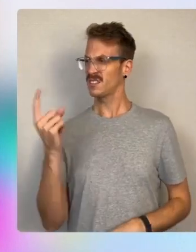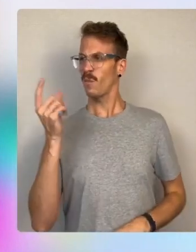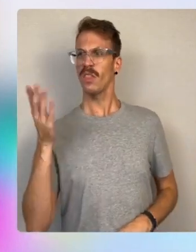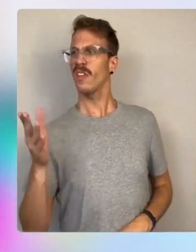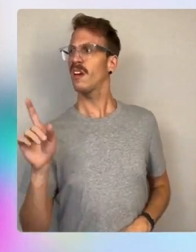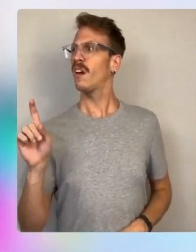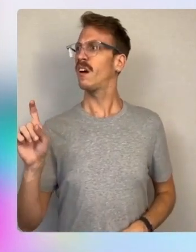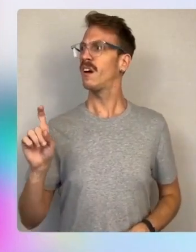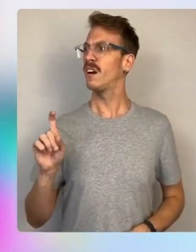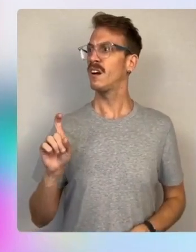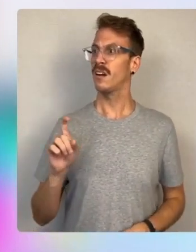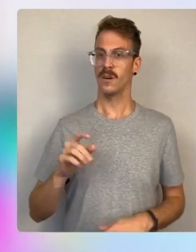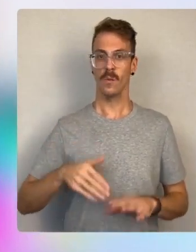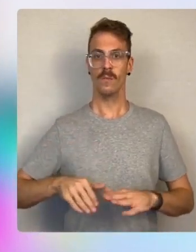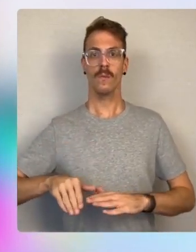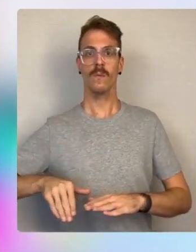[Man] Who said that? Is someone there?